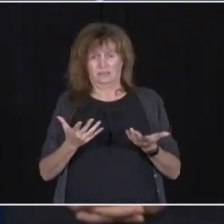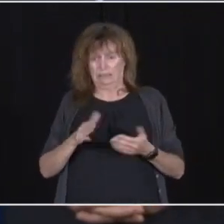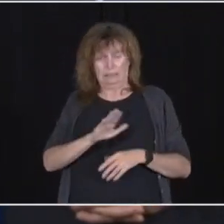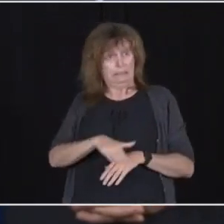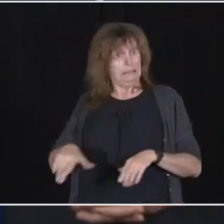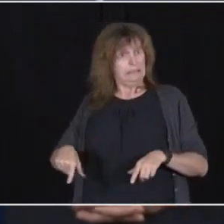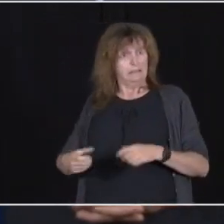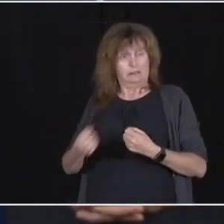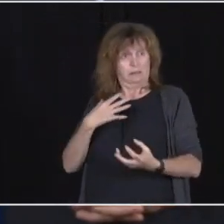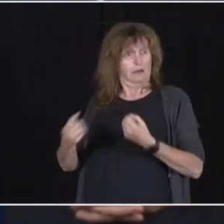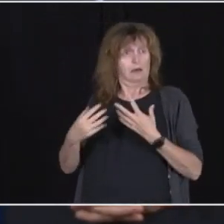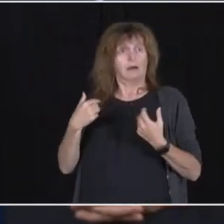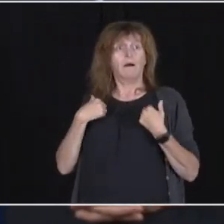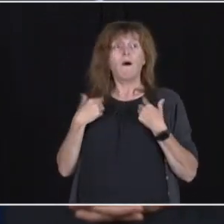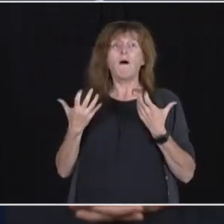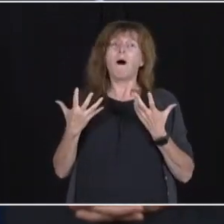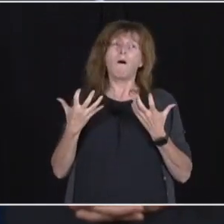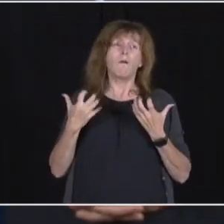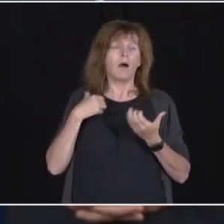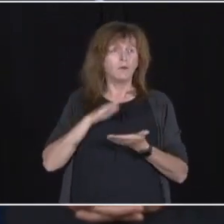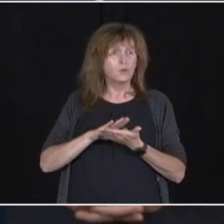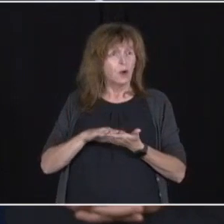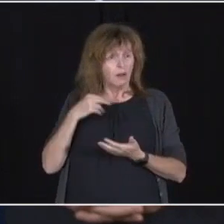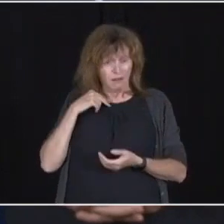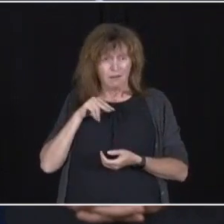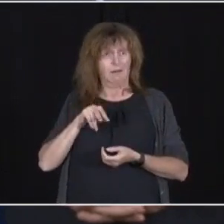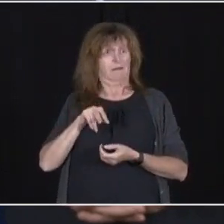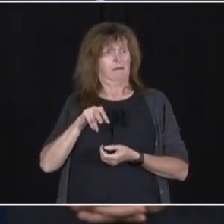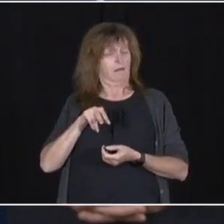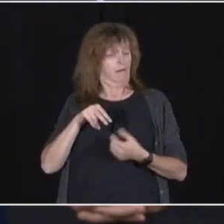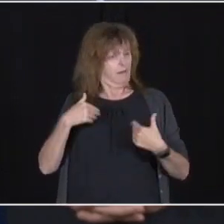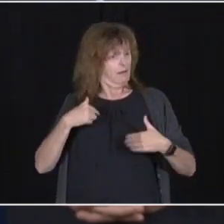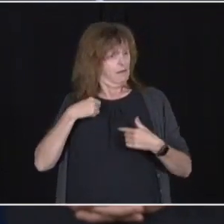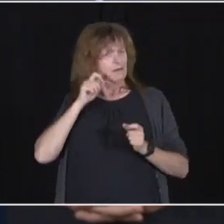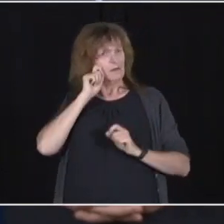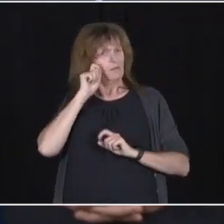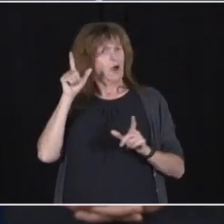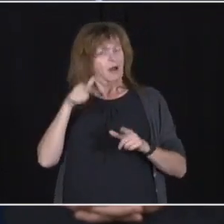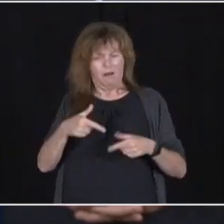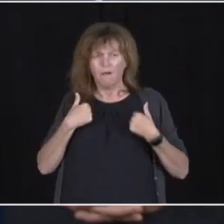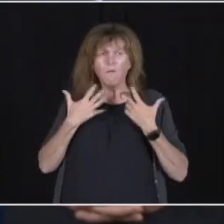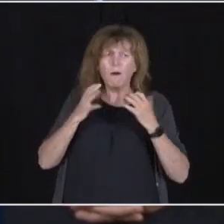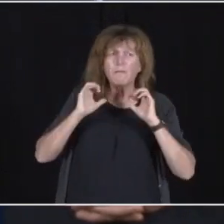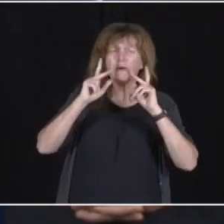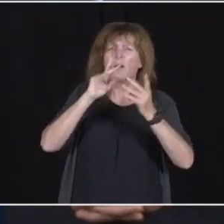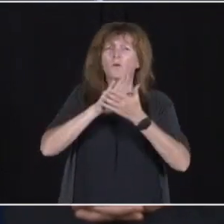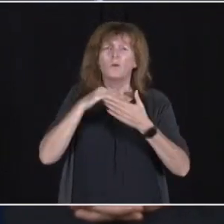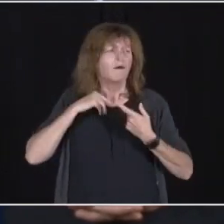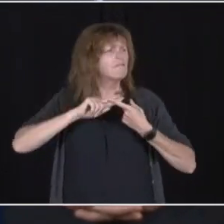The school boards, the teachers, the ministry. And most of all, we need the kids. I have talked to so many kids.